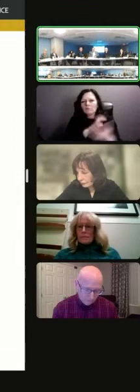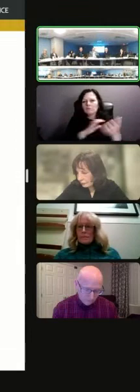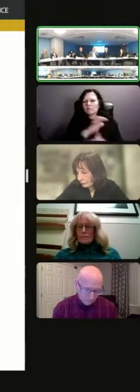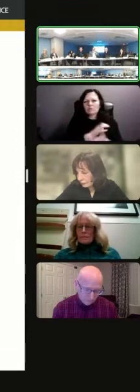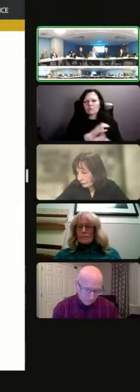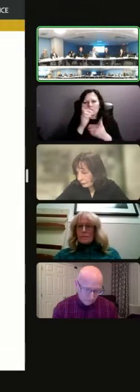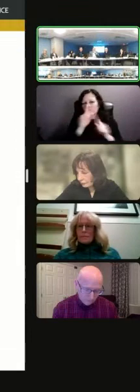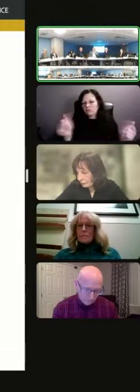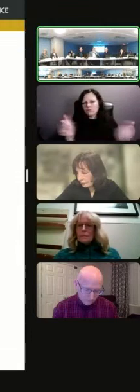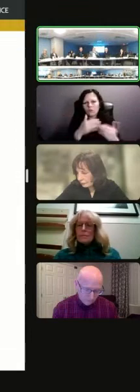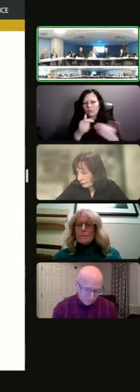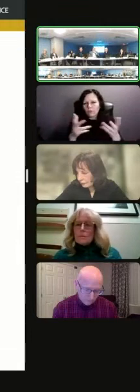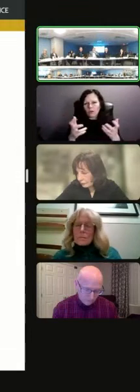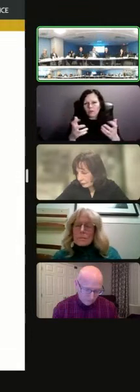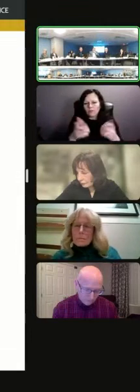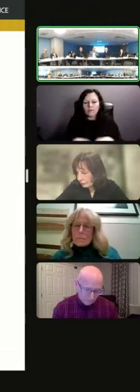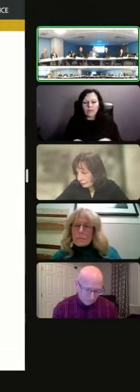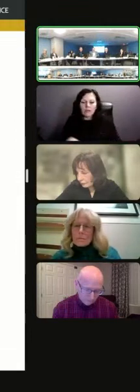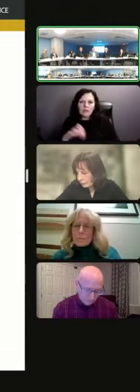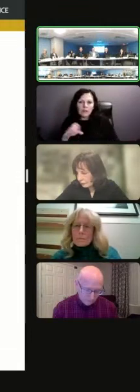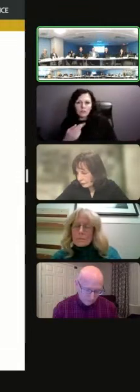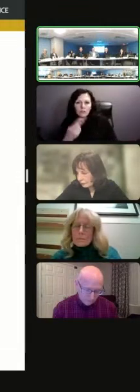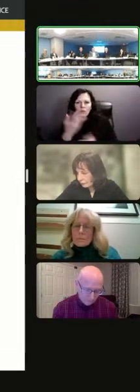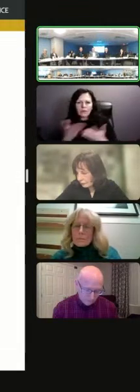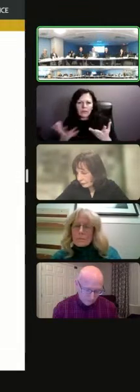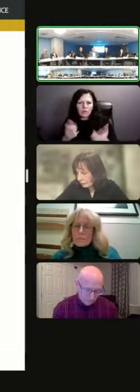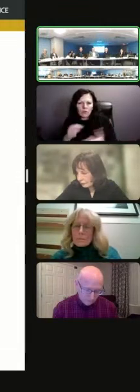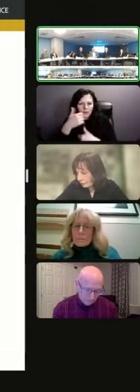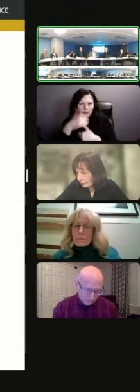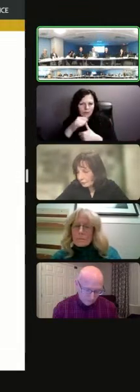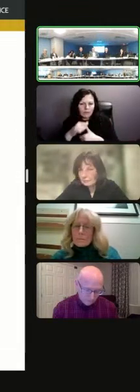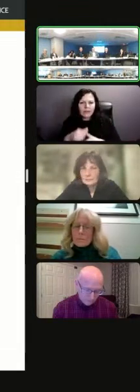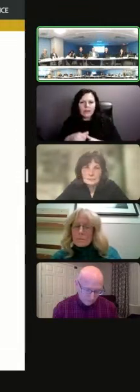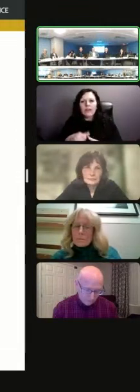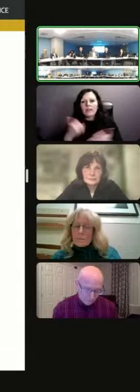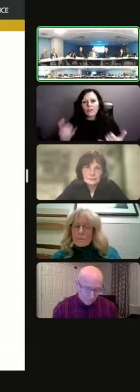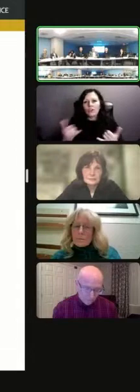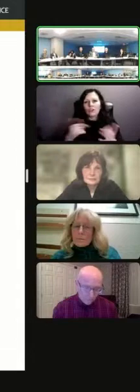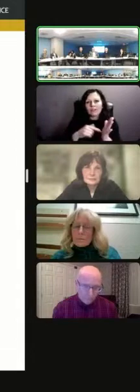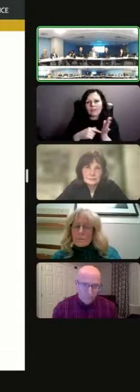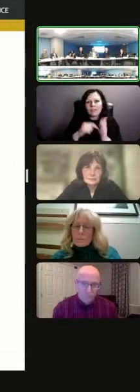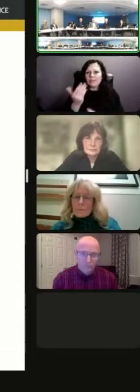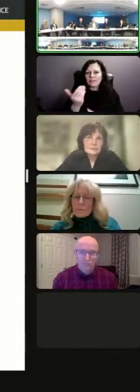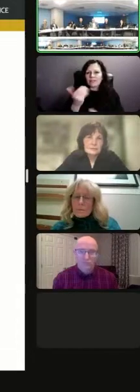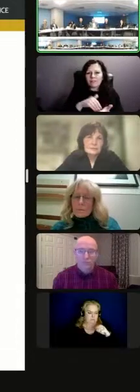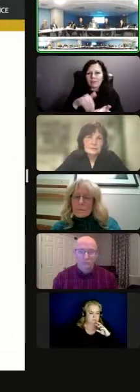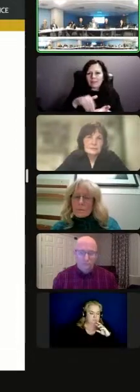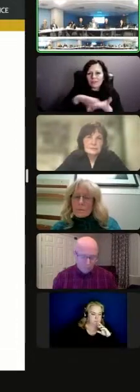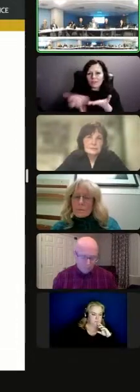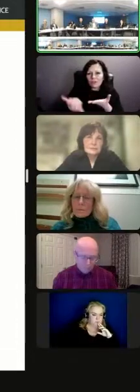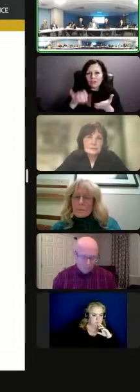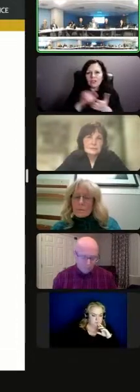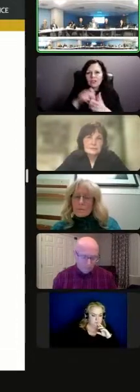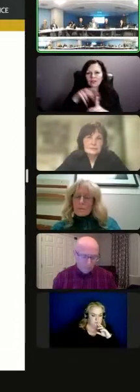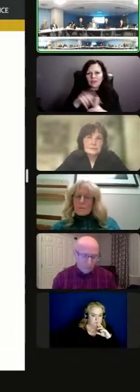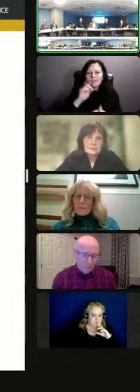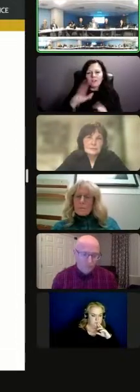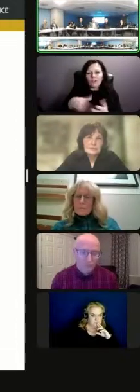THINGS OR NONE OF THOSE THINGS. SO WHATEVER COMBINATION.